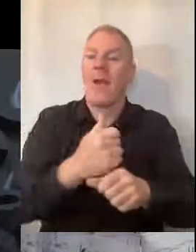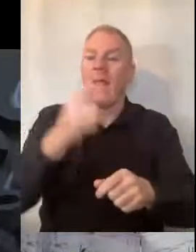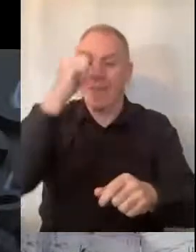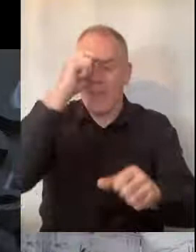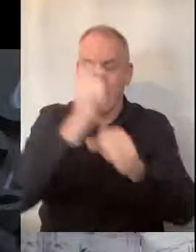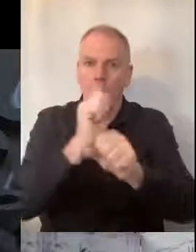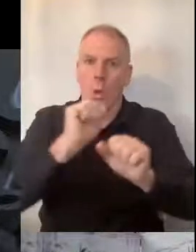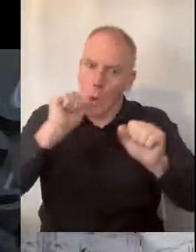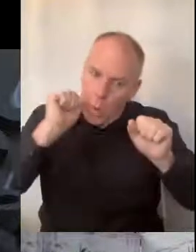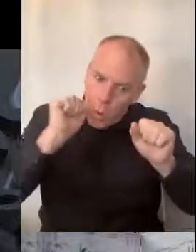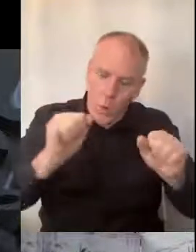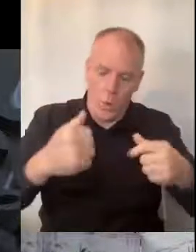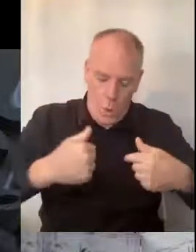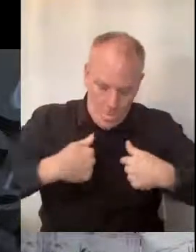Can you do differently to change?